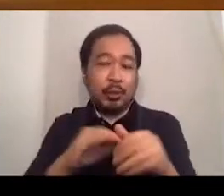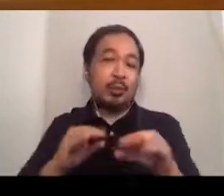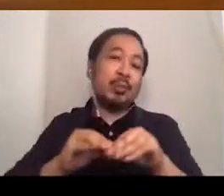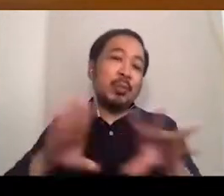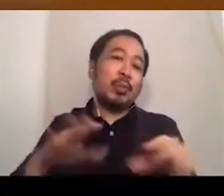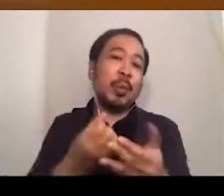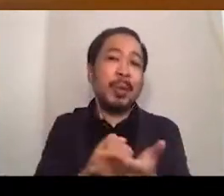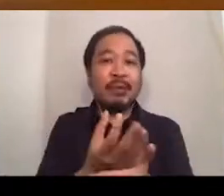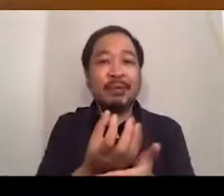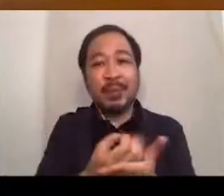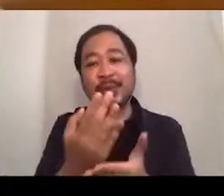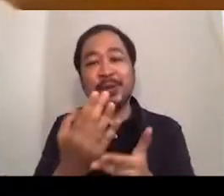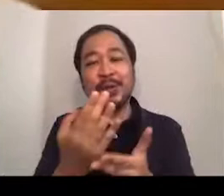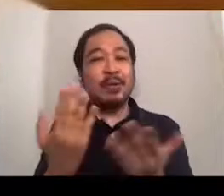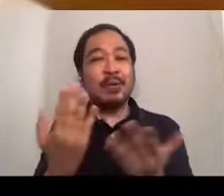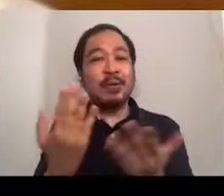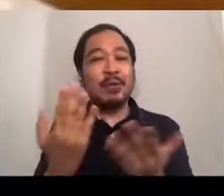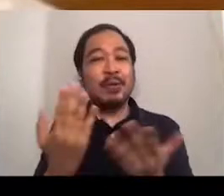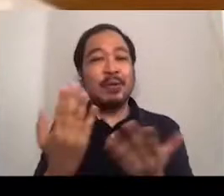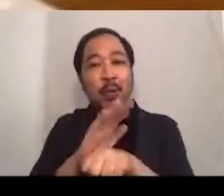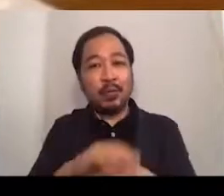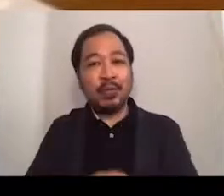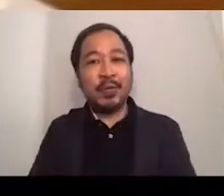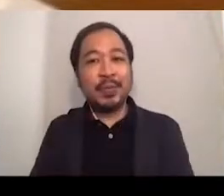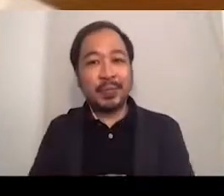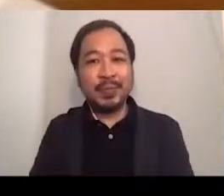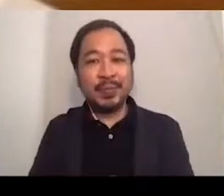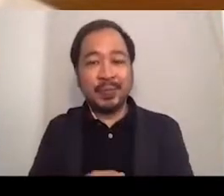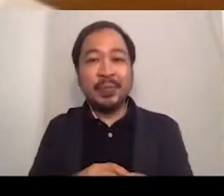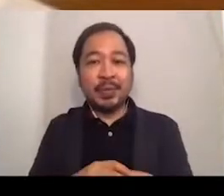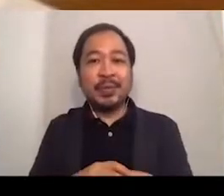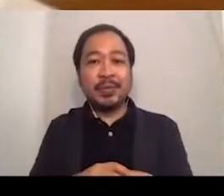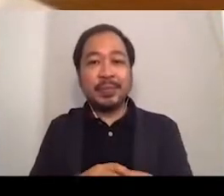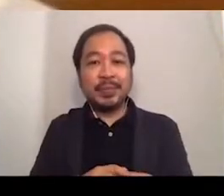So during this COVID-19 pandemic, ICT has become essential.